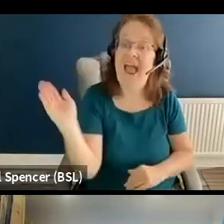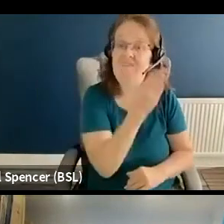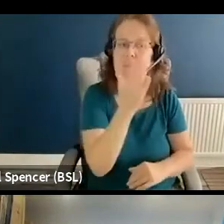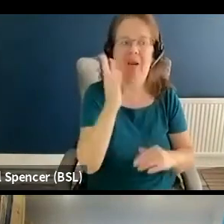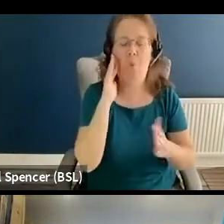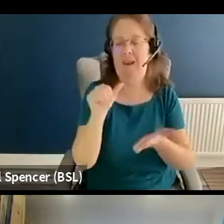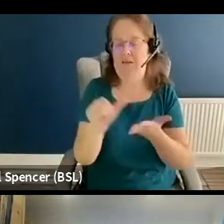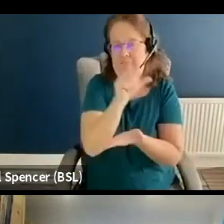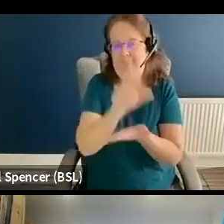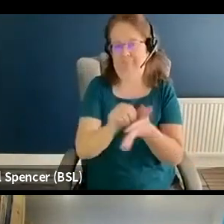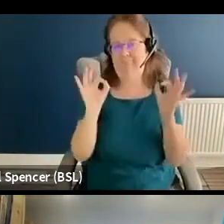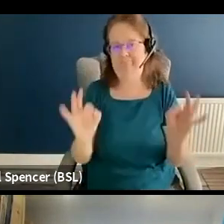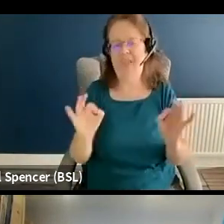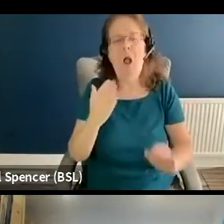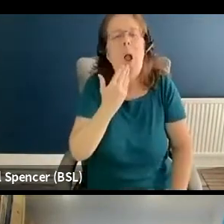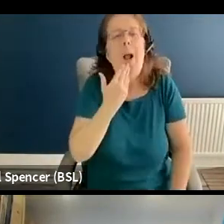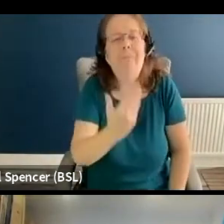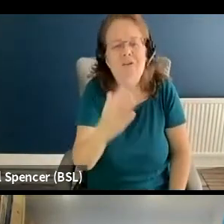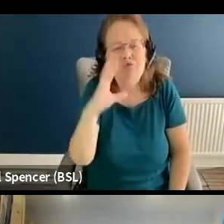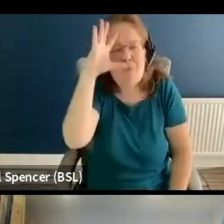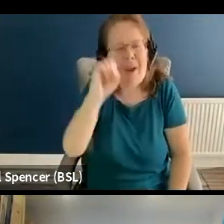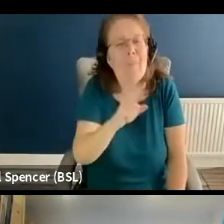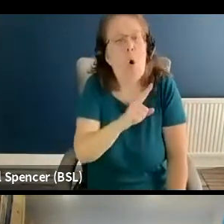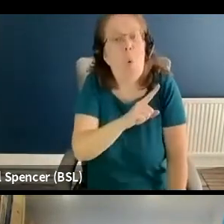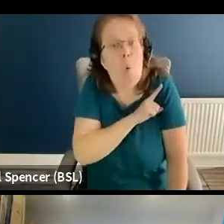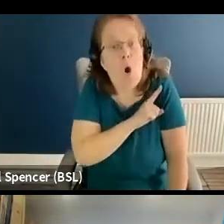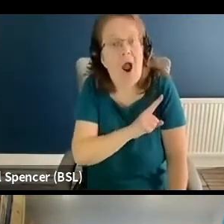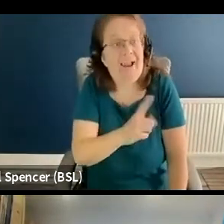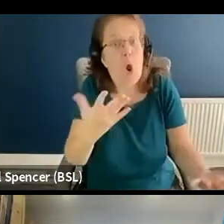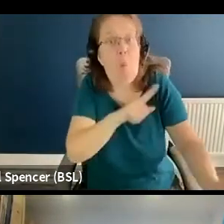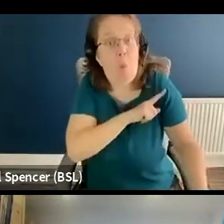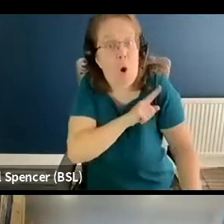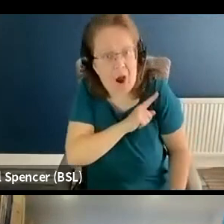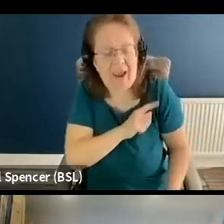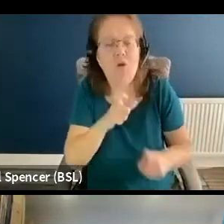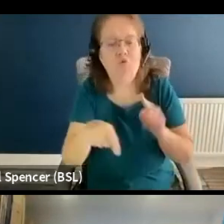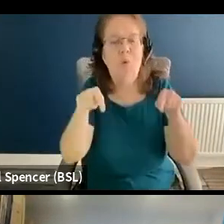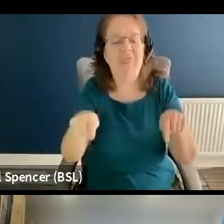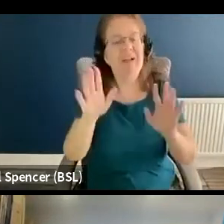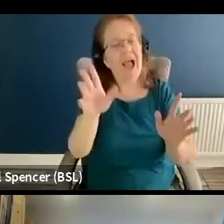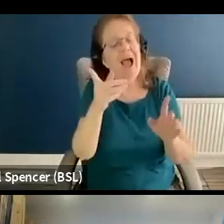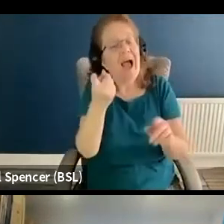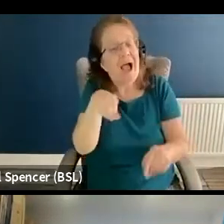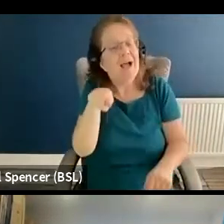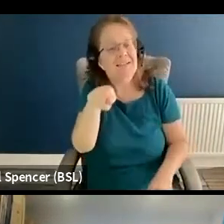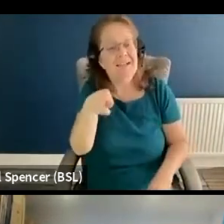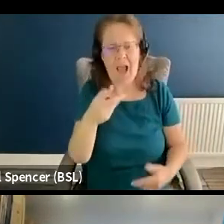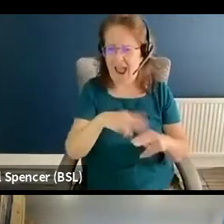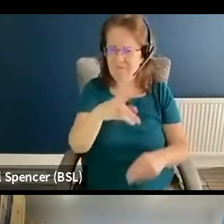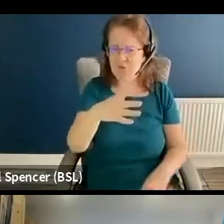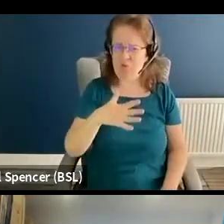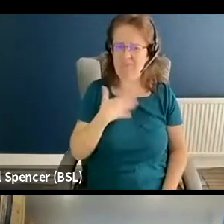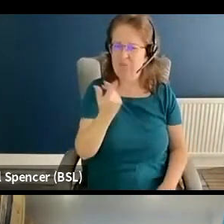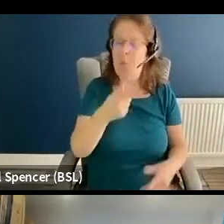So please remember why. Why we're doing this. And by the way, how would you like to be left out of technology?